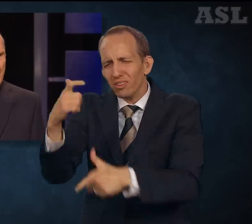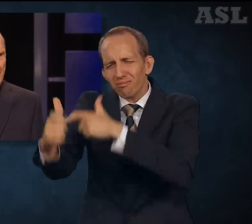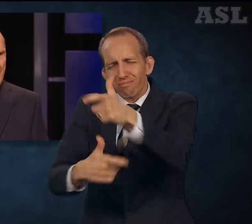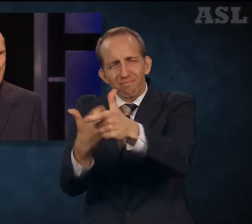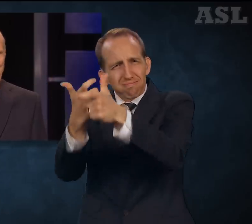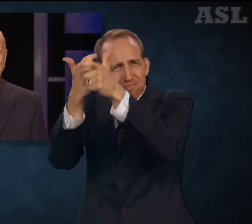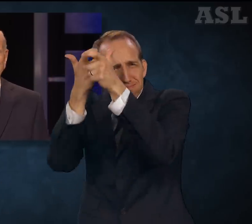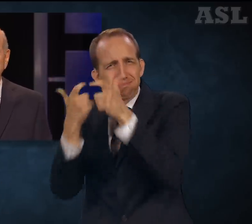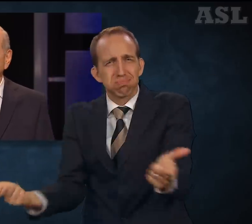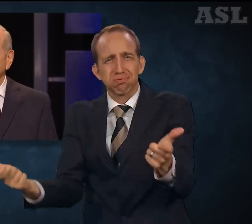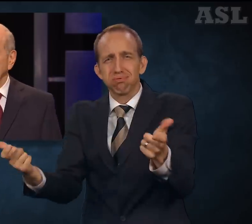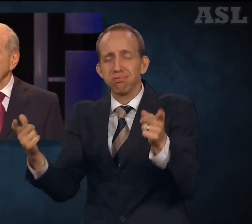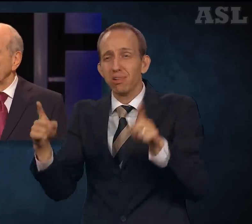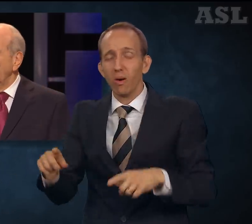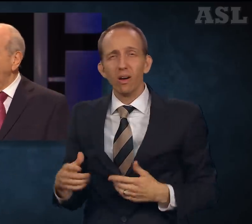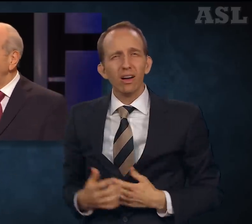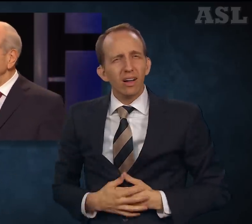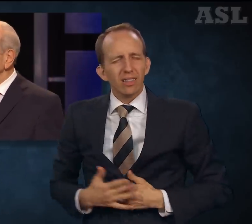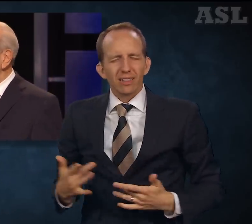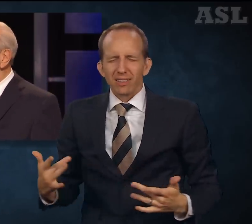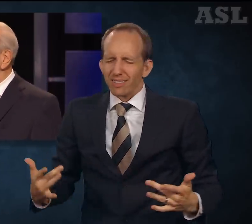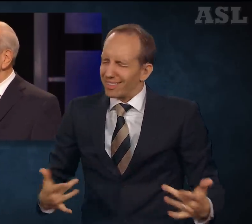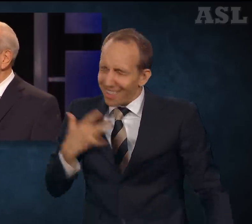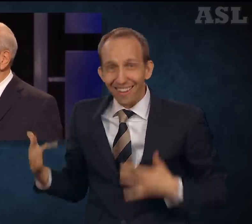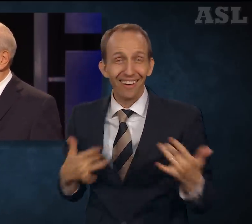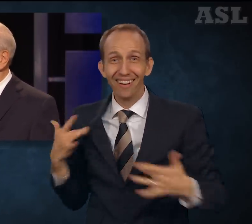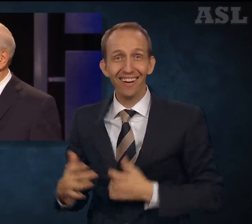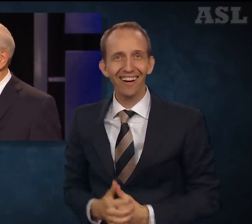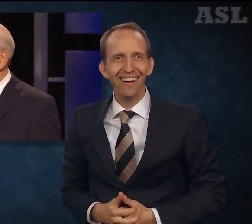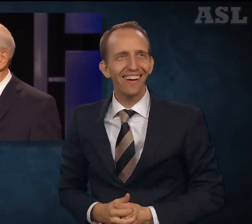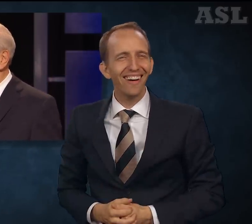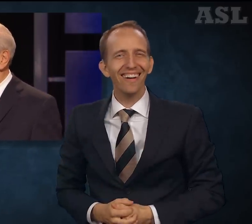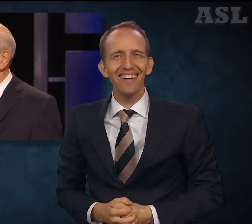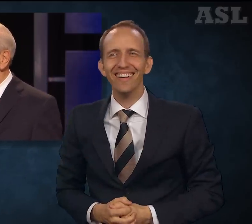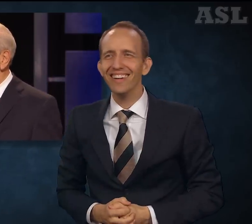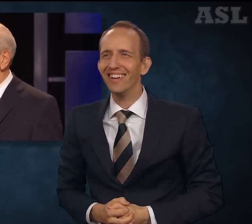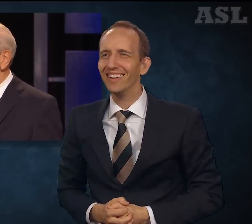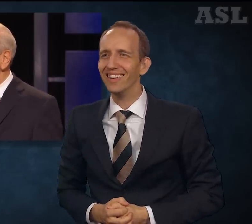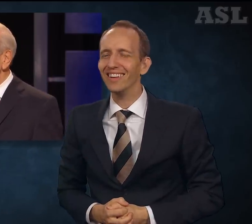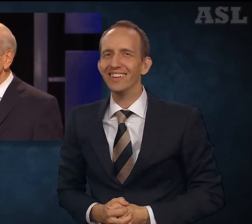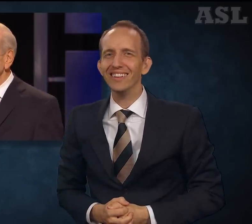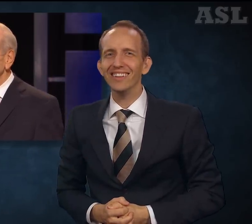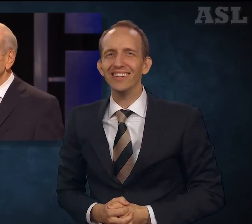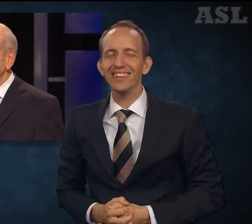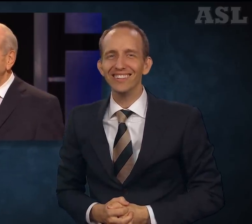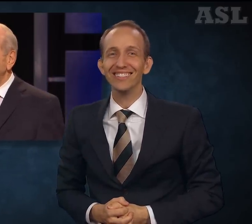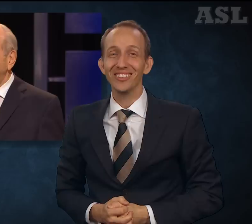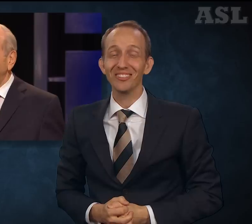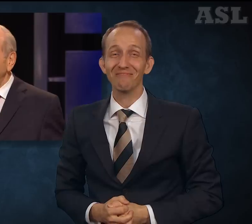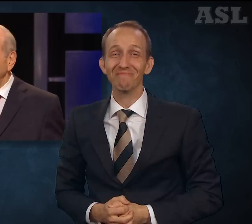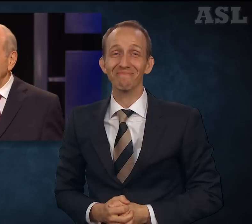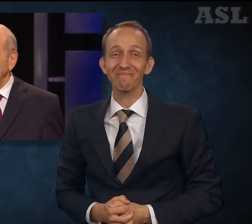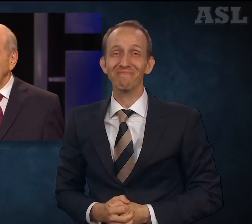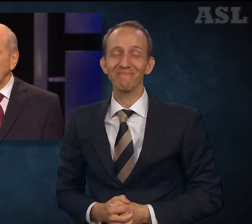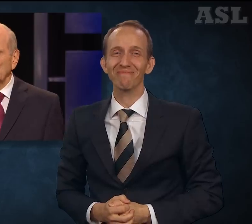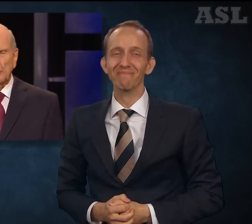PARTICIPATE IN THIS FINAL,